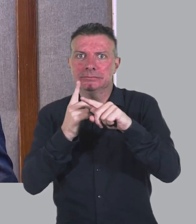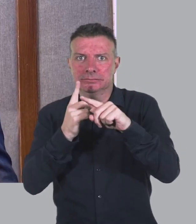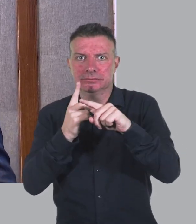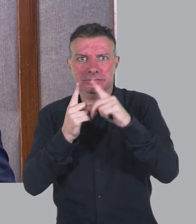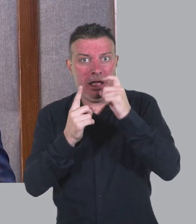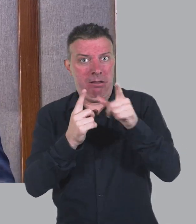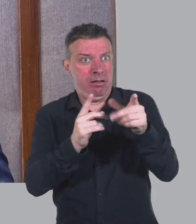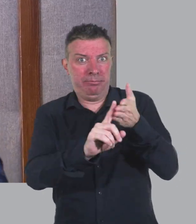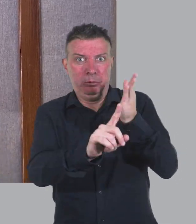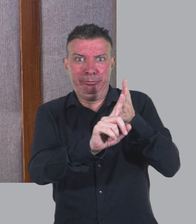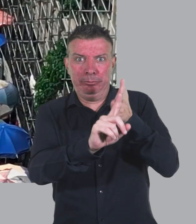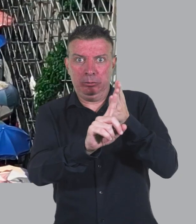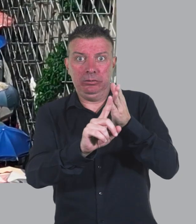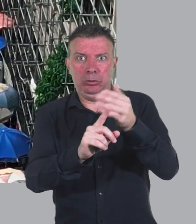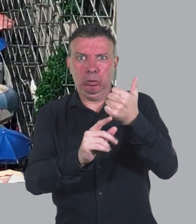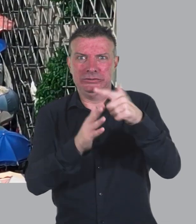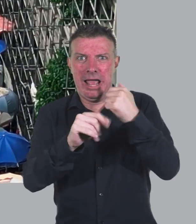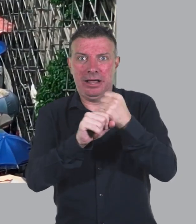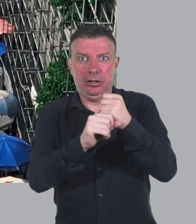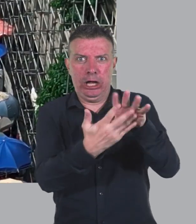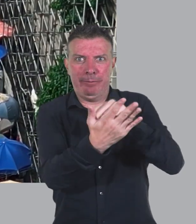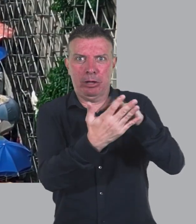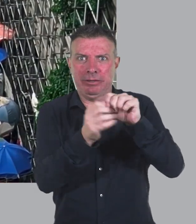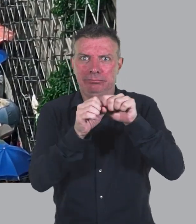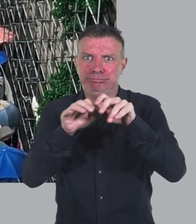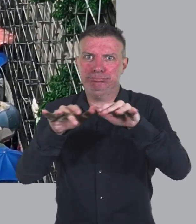identify and replicate the good eggs.